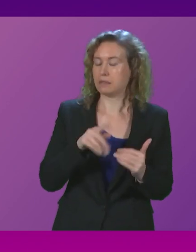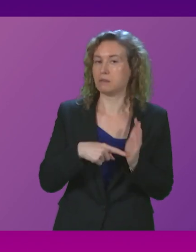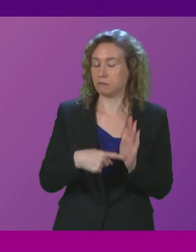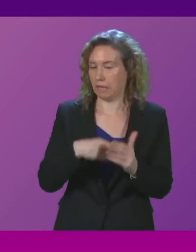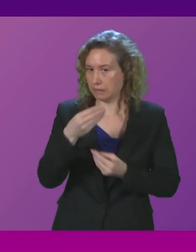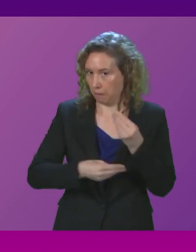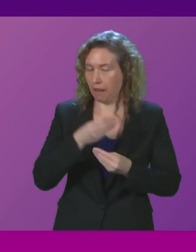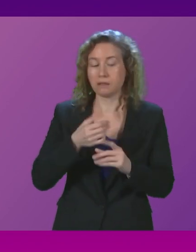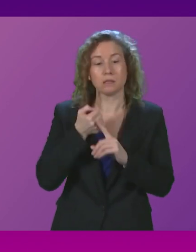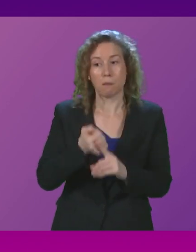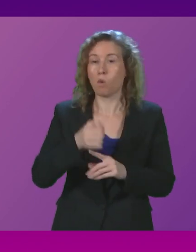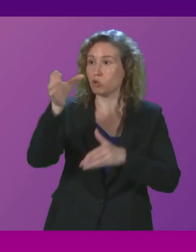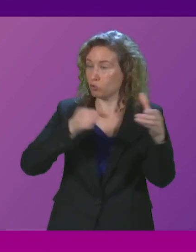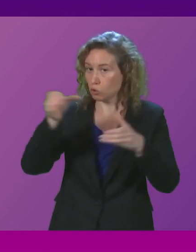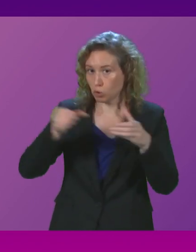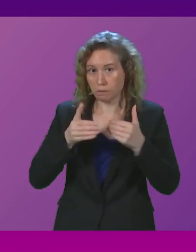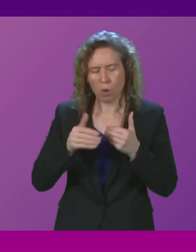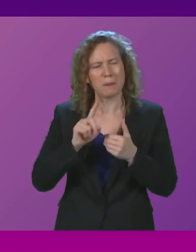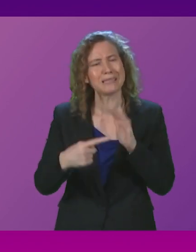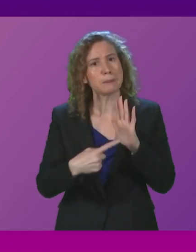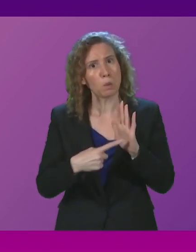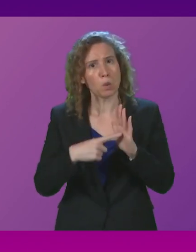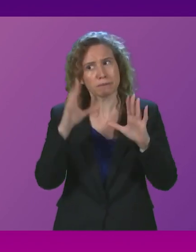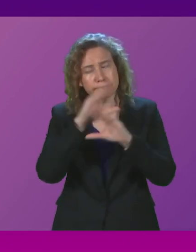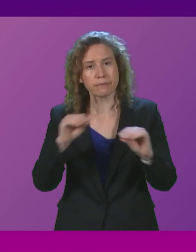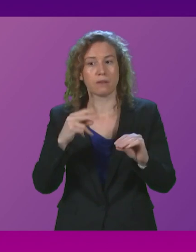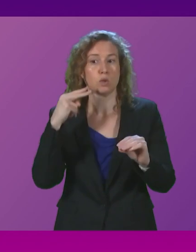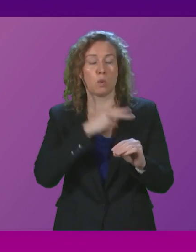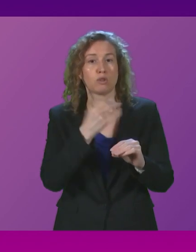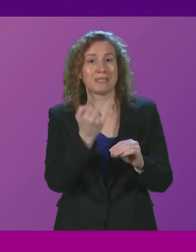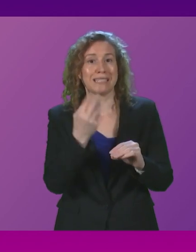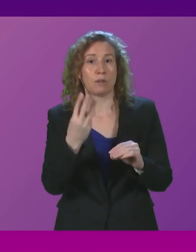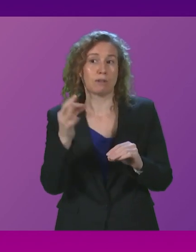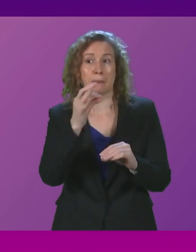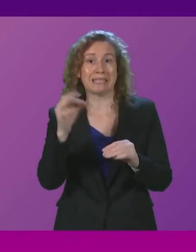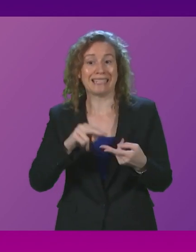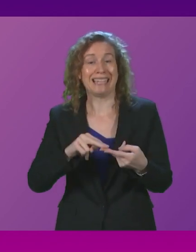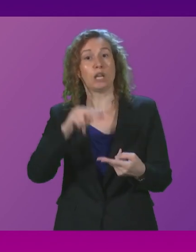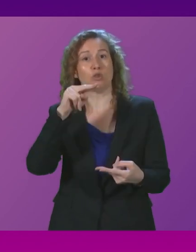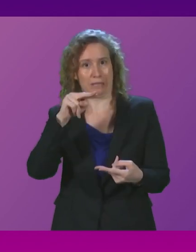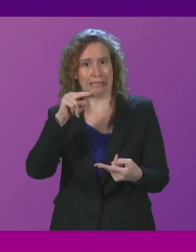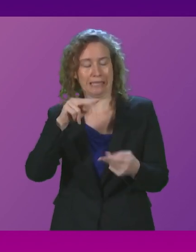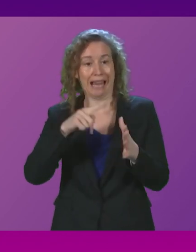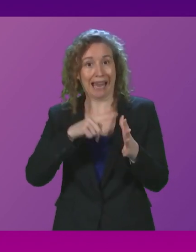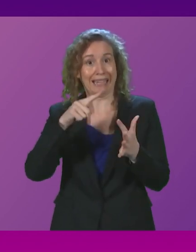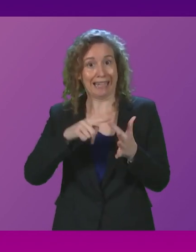support for recruitment, and it is important to point out the 263 per cent increase in the number of A and E consultants.